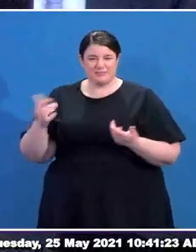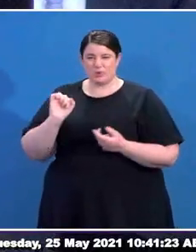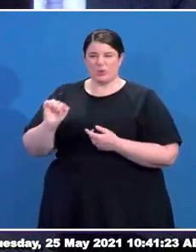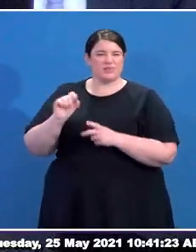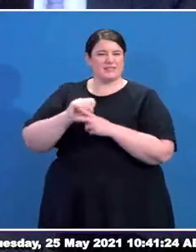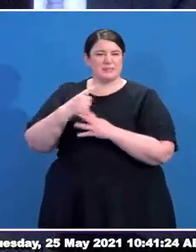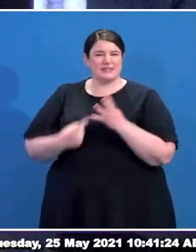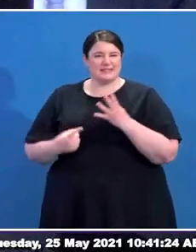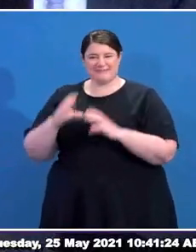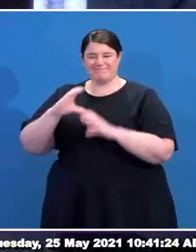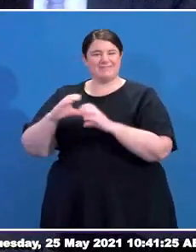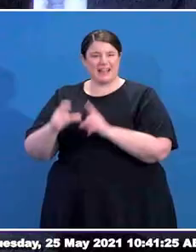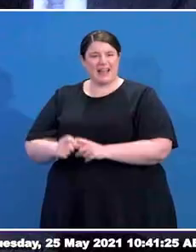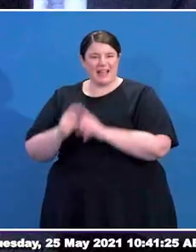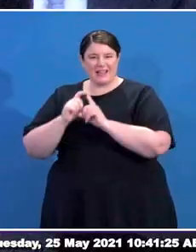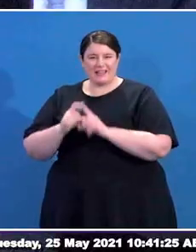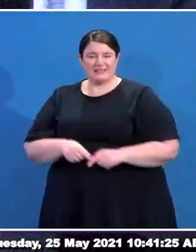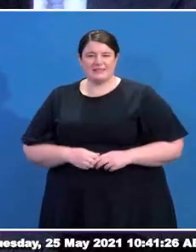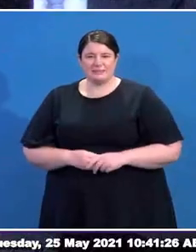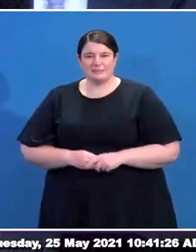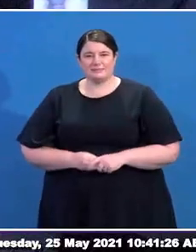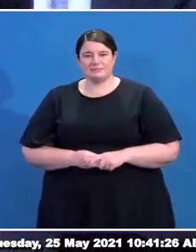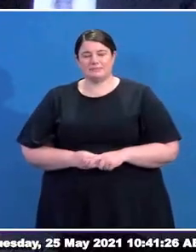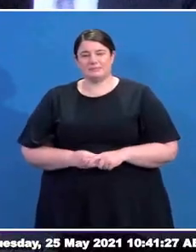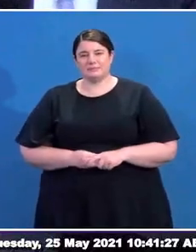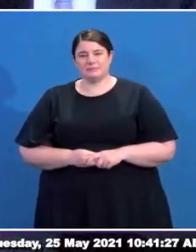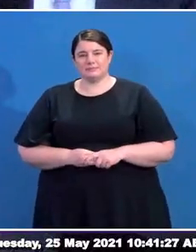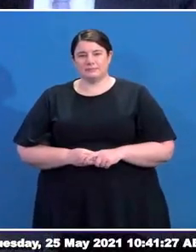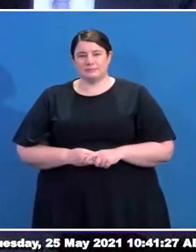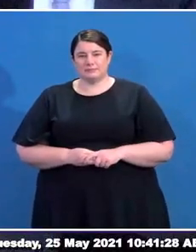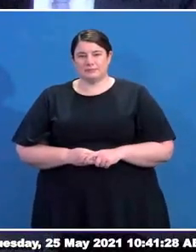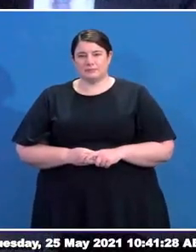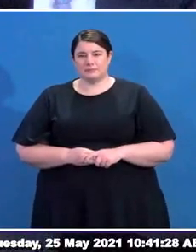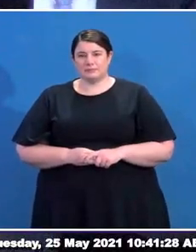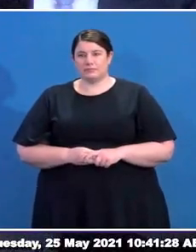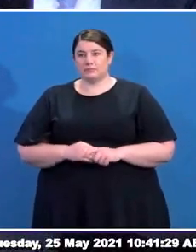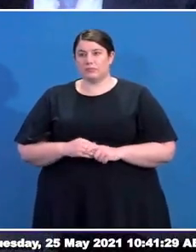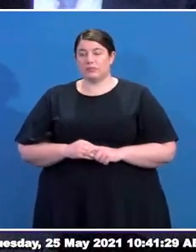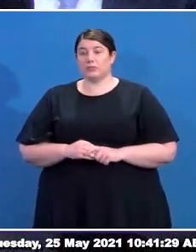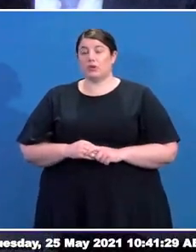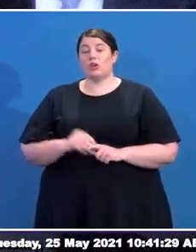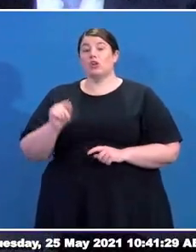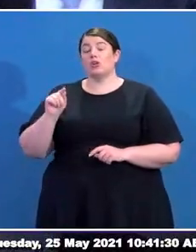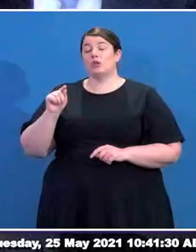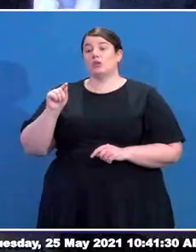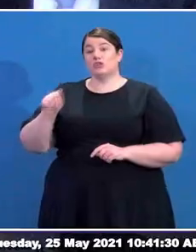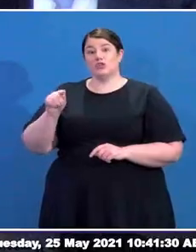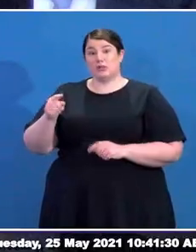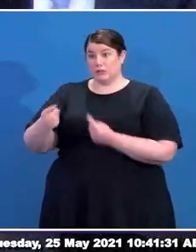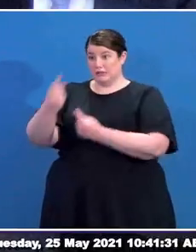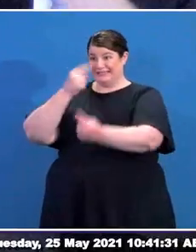And because her ability to express herself